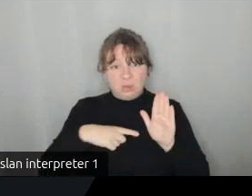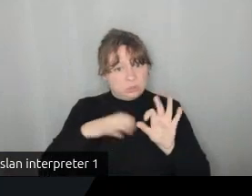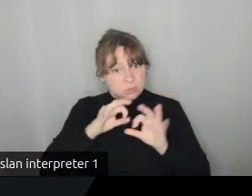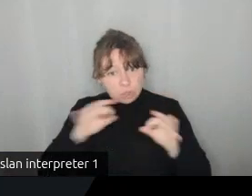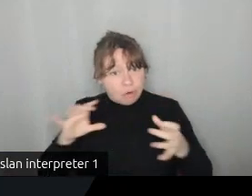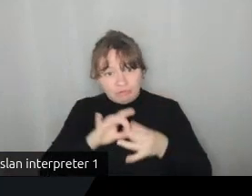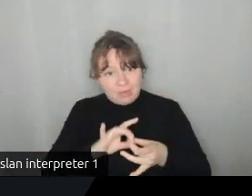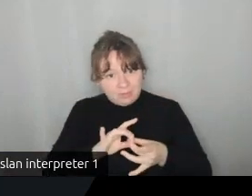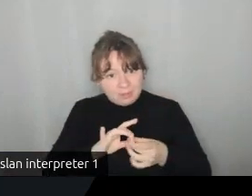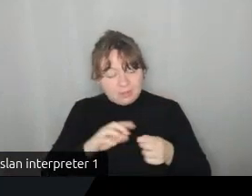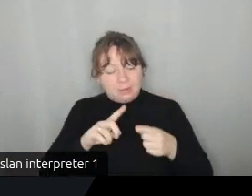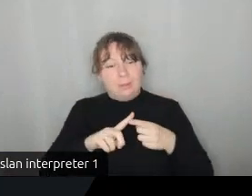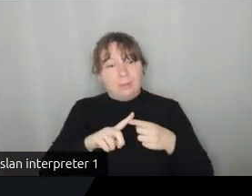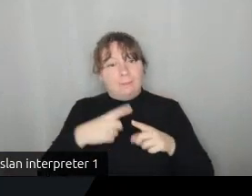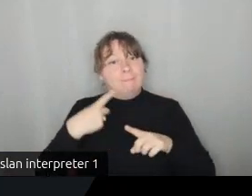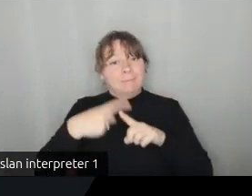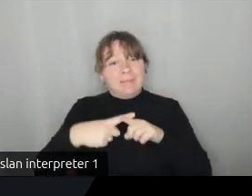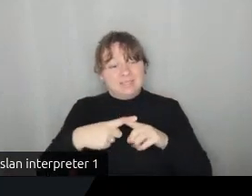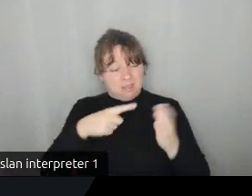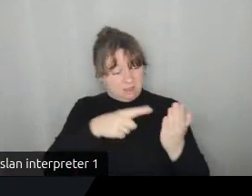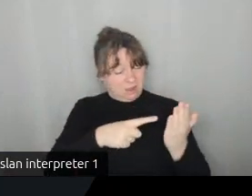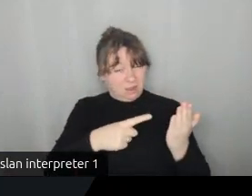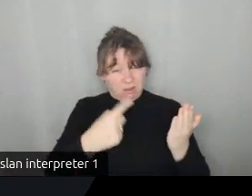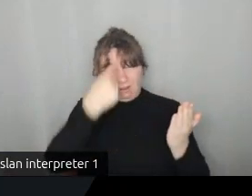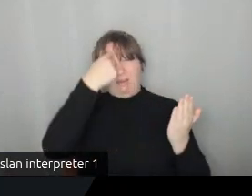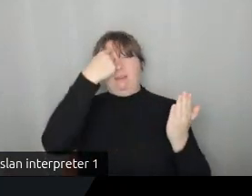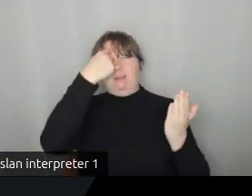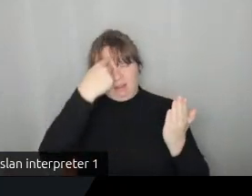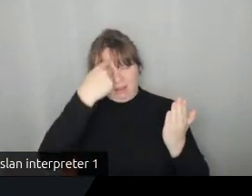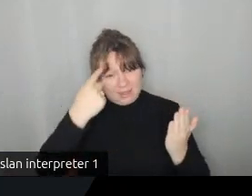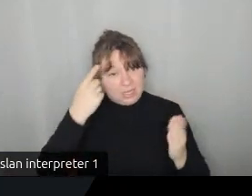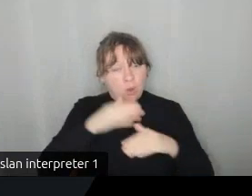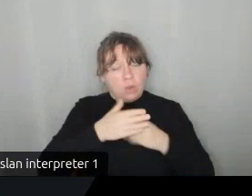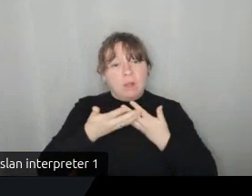every time she looked at the order that she had had a miscarriage. Um the court didn't hesitate